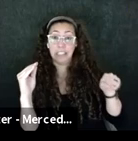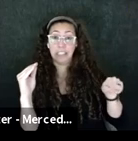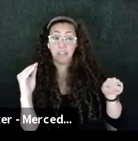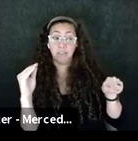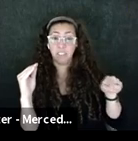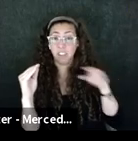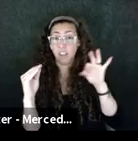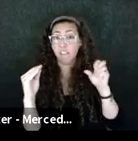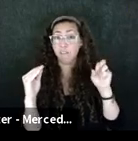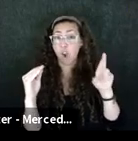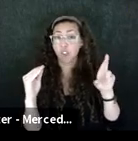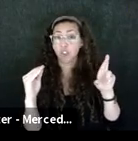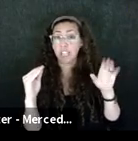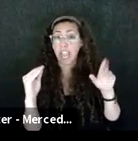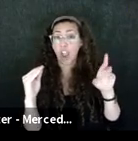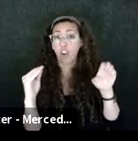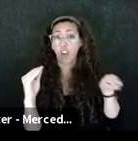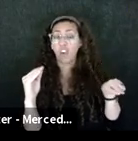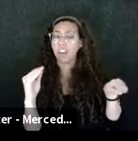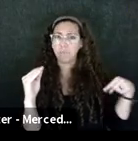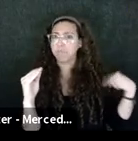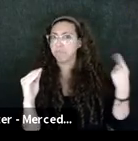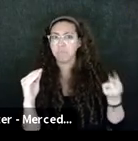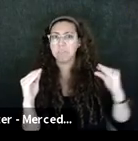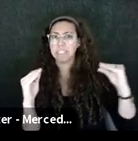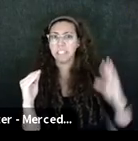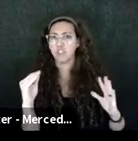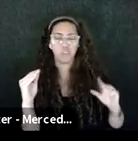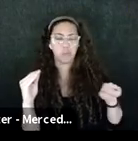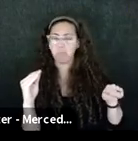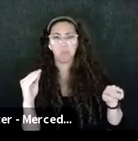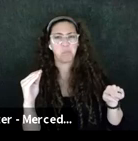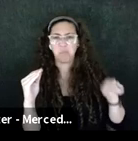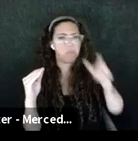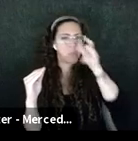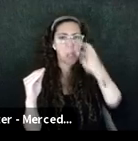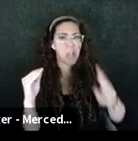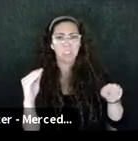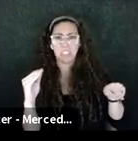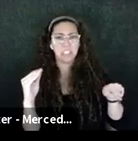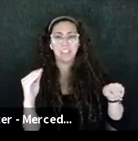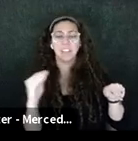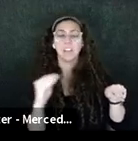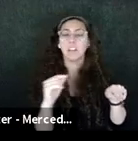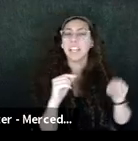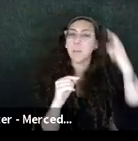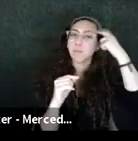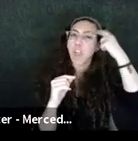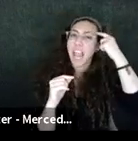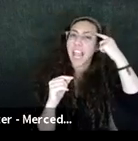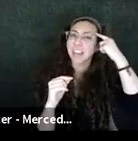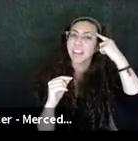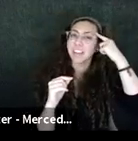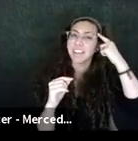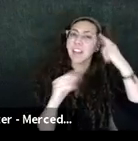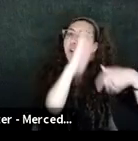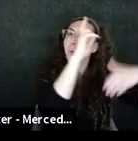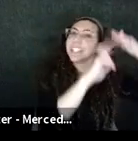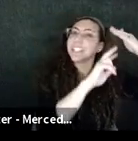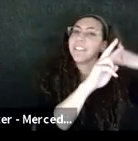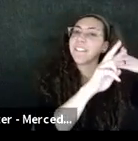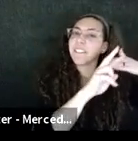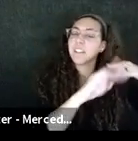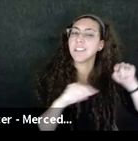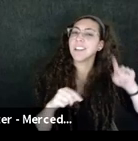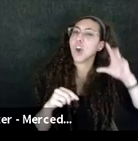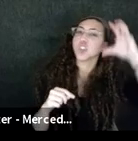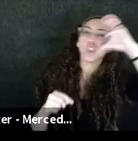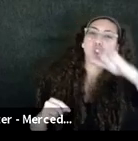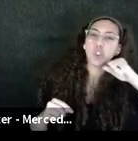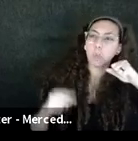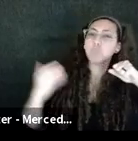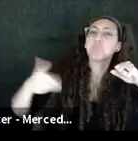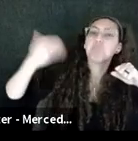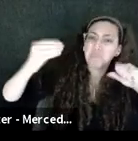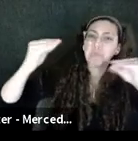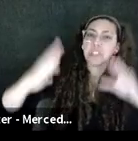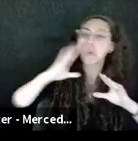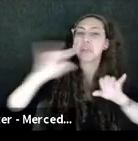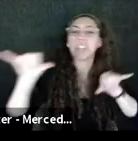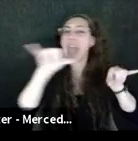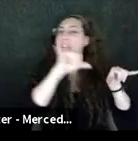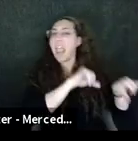Jason Williams: As encouraging and supportive and great as you are. Our brains are predictive so and it's based on our previous experiences. So they're going to predict that you are the same as all of their other experiences.